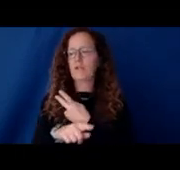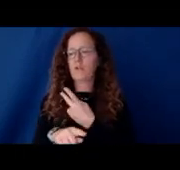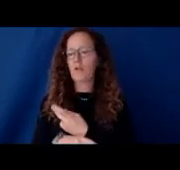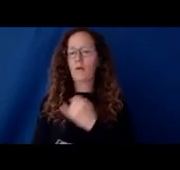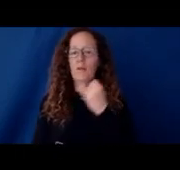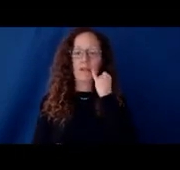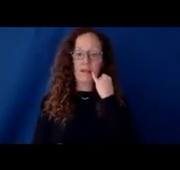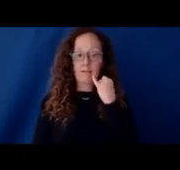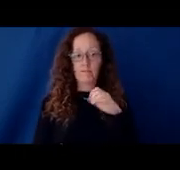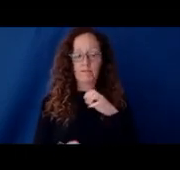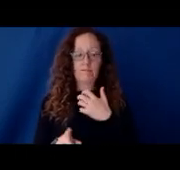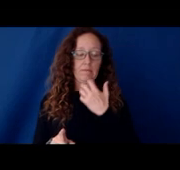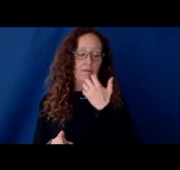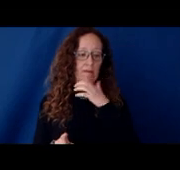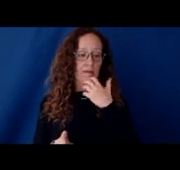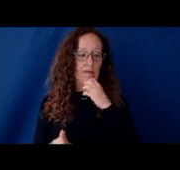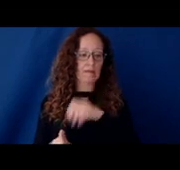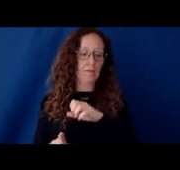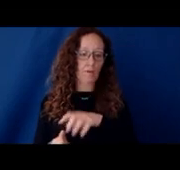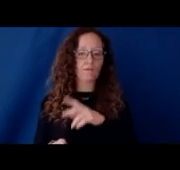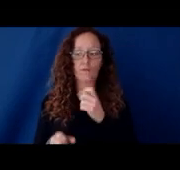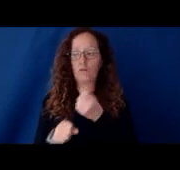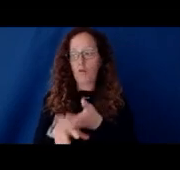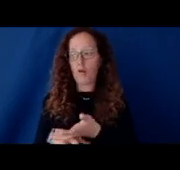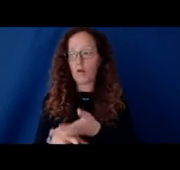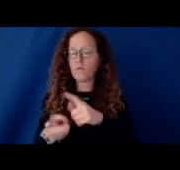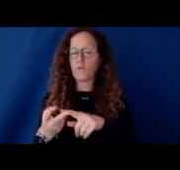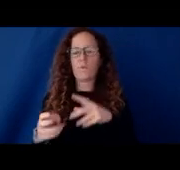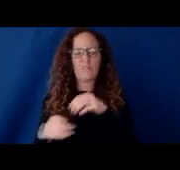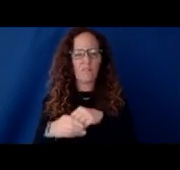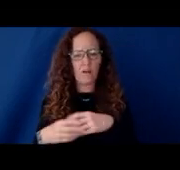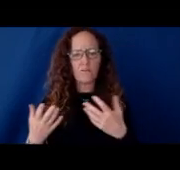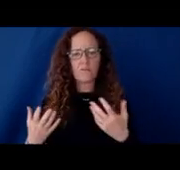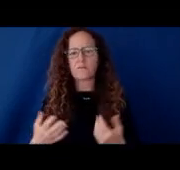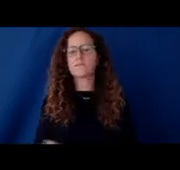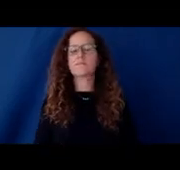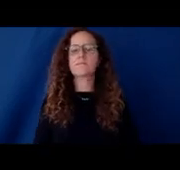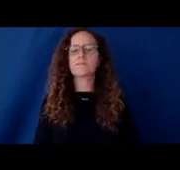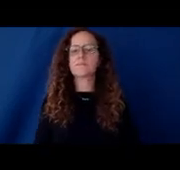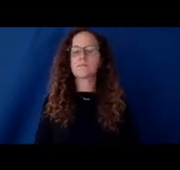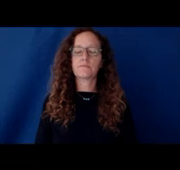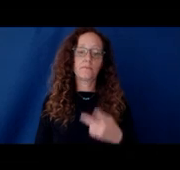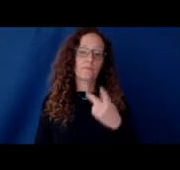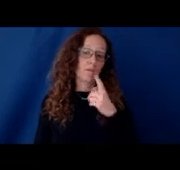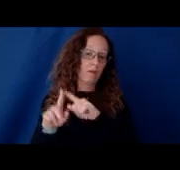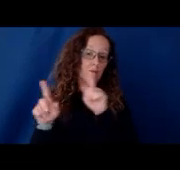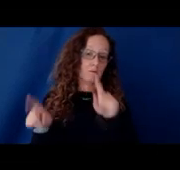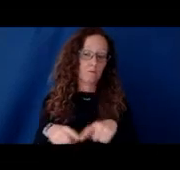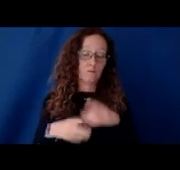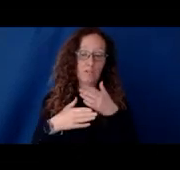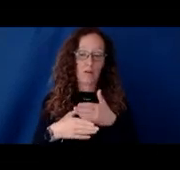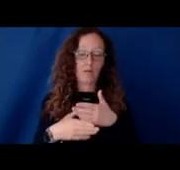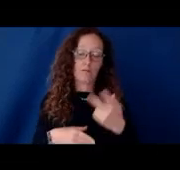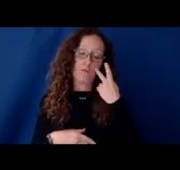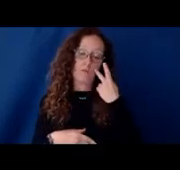or contributing factor. So, on the screen, you're seeing a copy of a standard certificate of death.